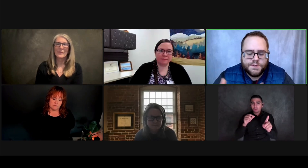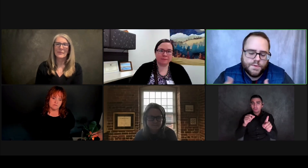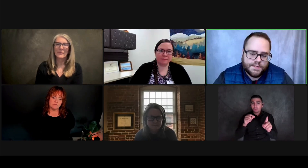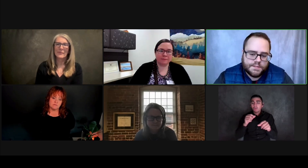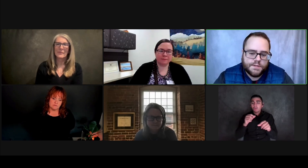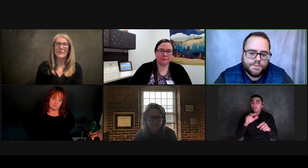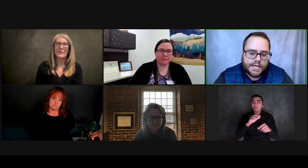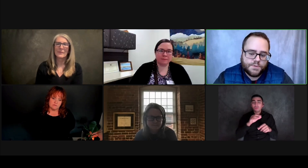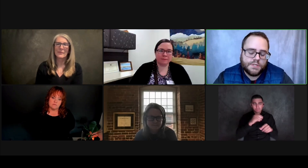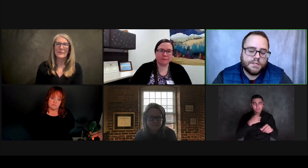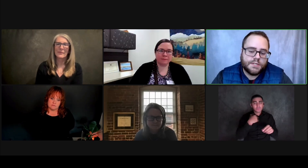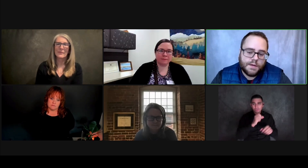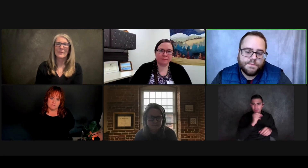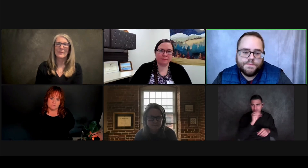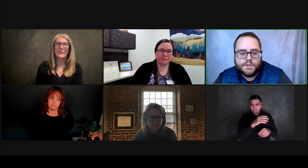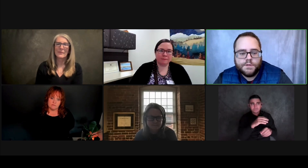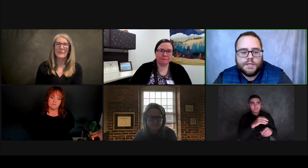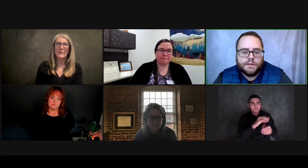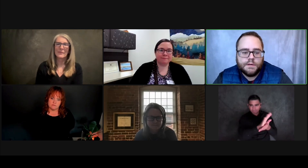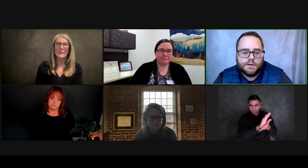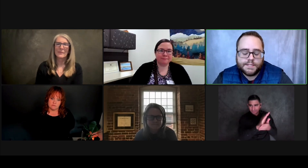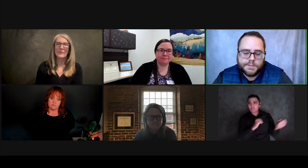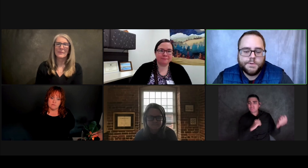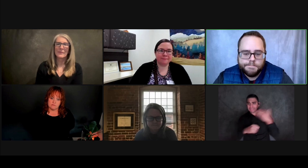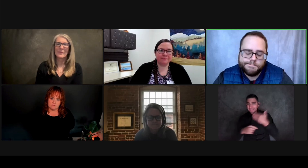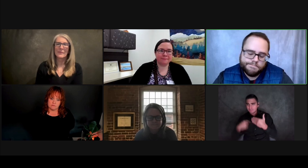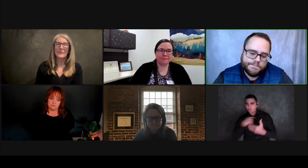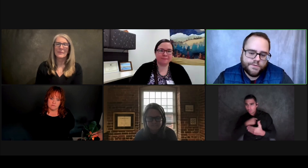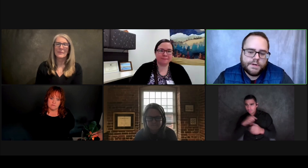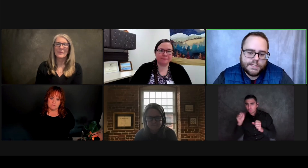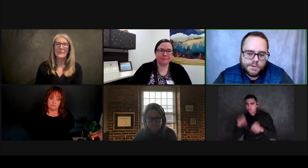to us to be captioned on time to be accessible-- so fairly similar.